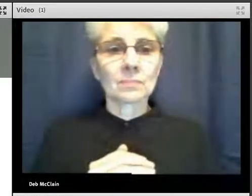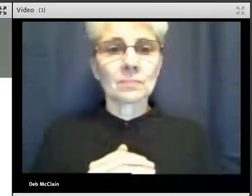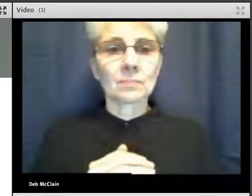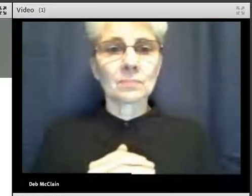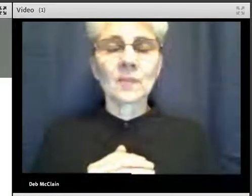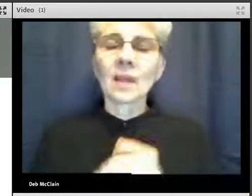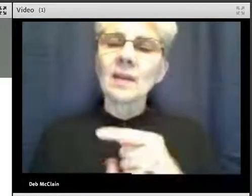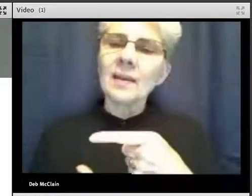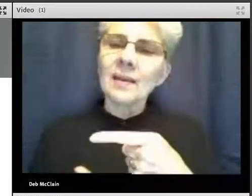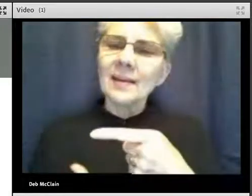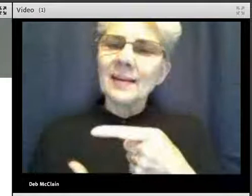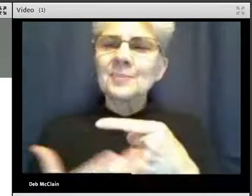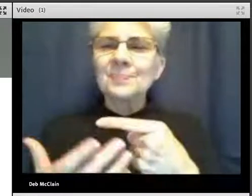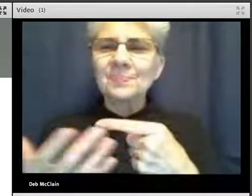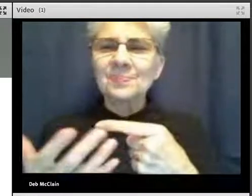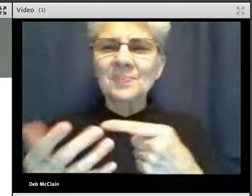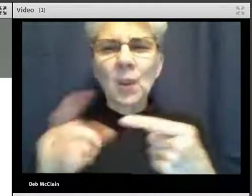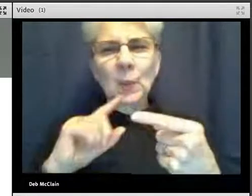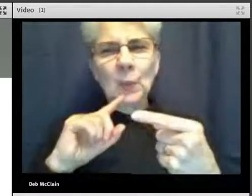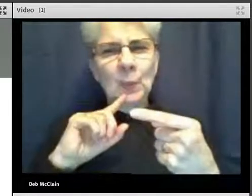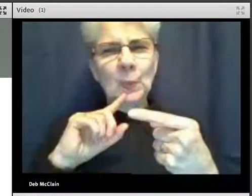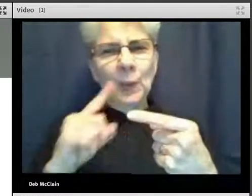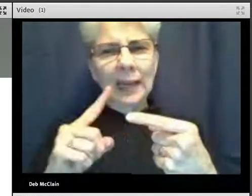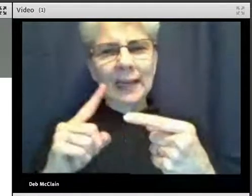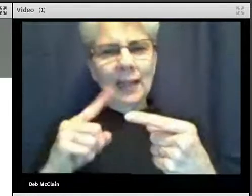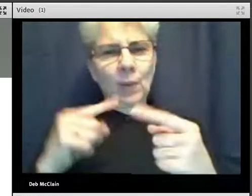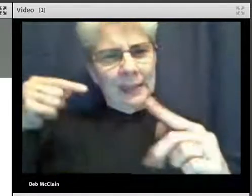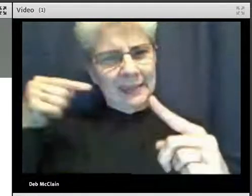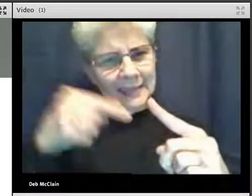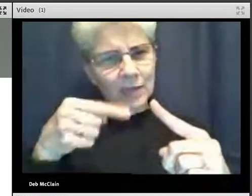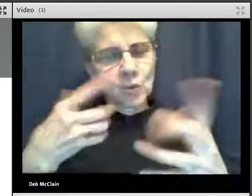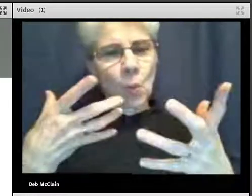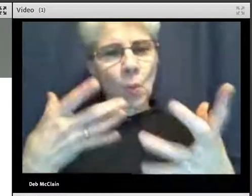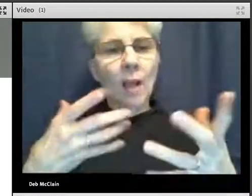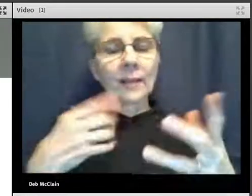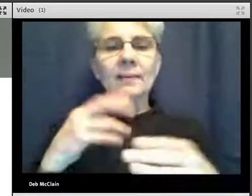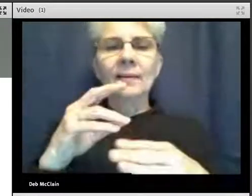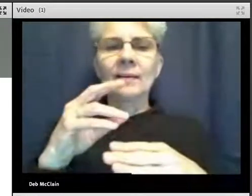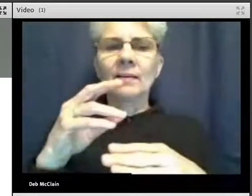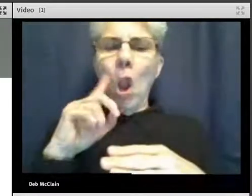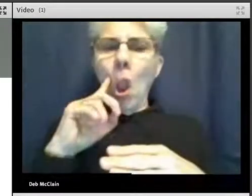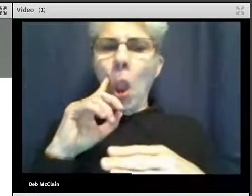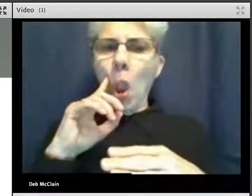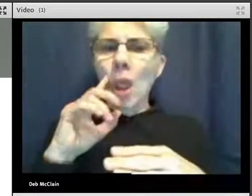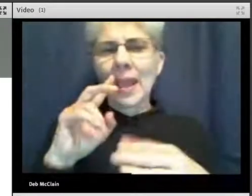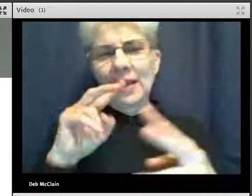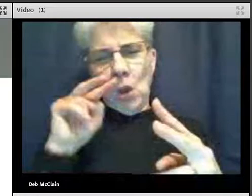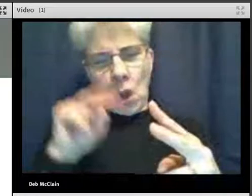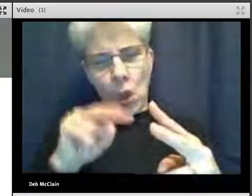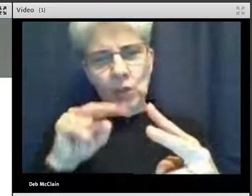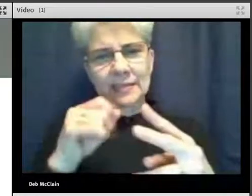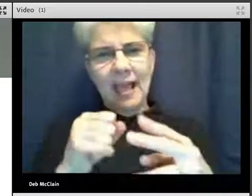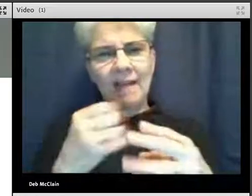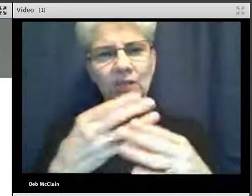So what it really gets down to is that it looks at a couple of things. It looks at keywords.